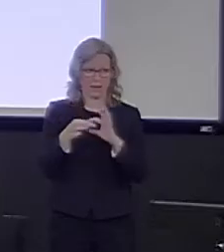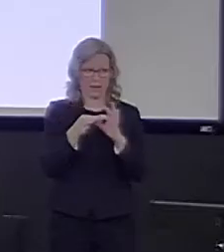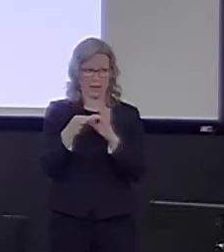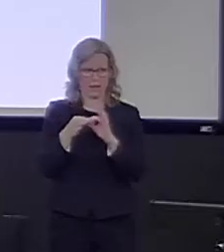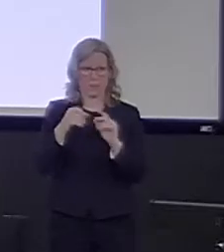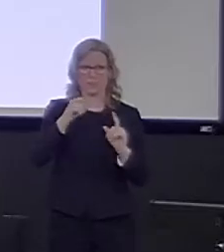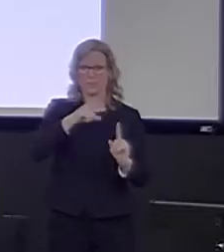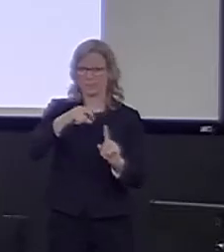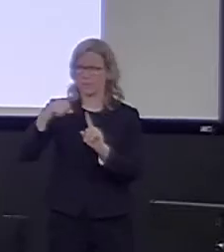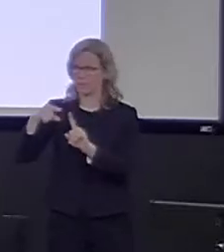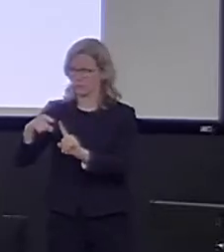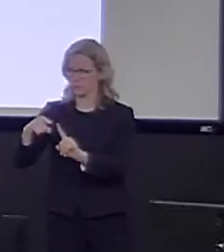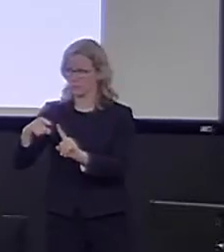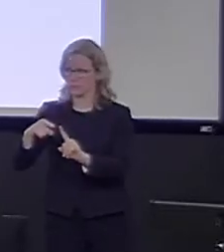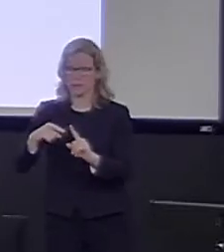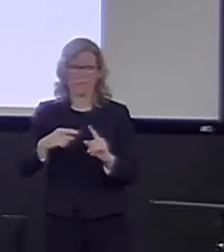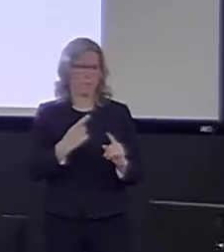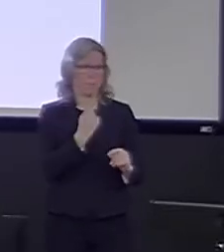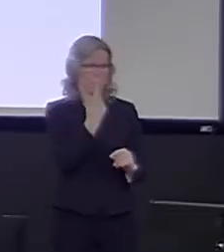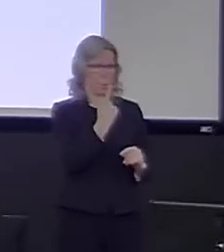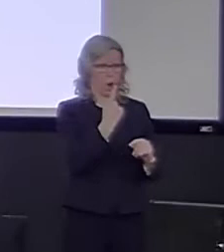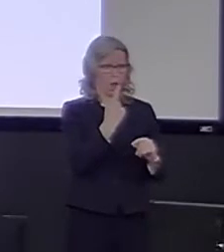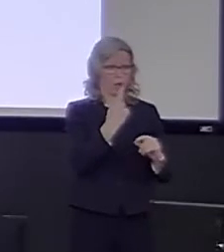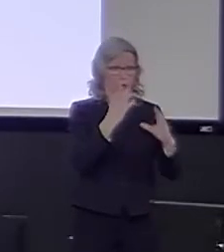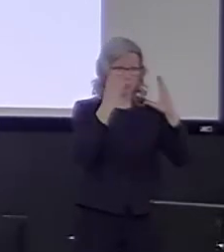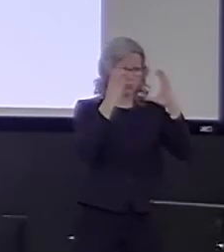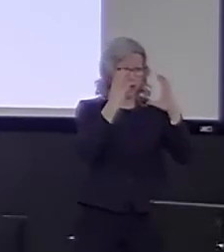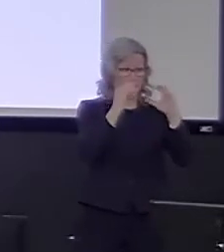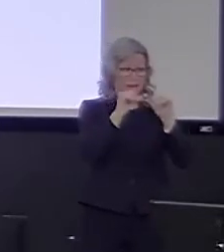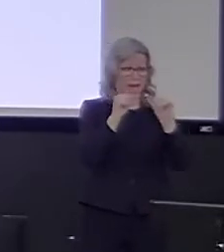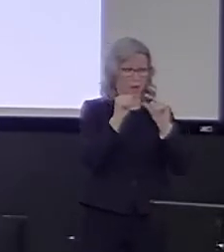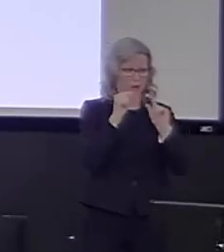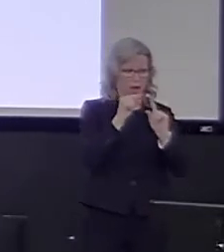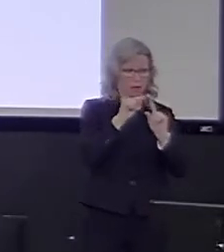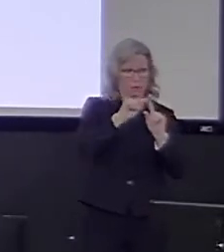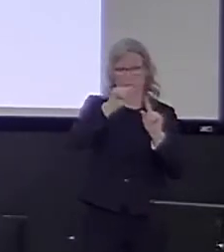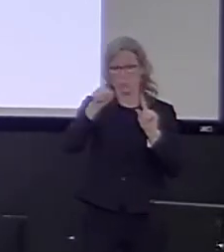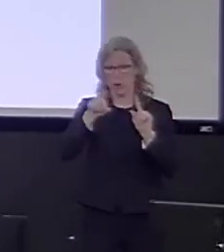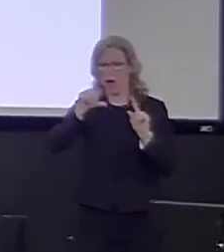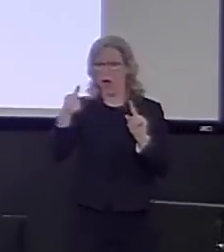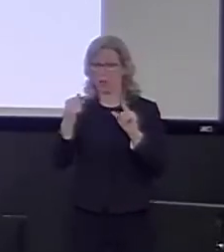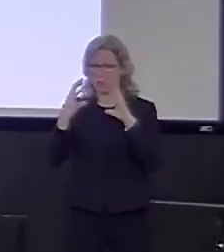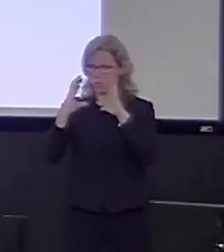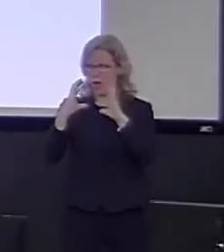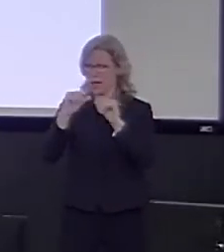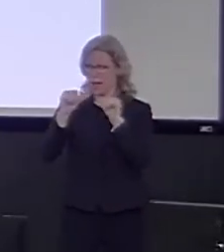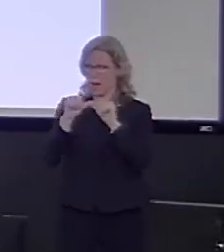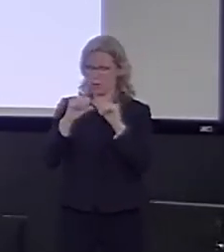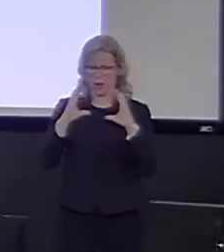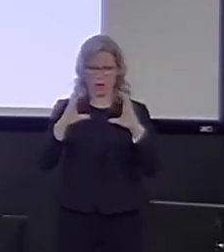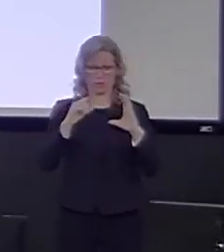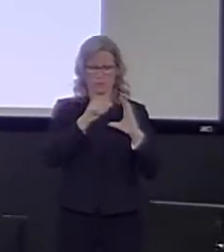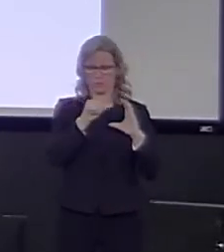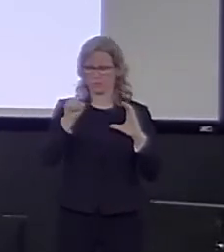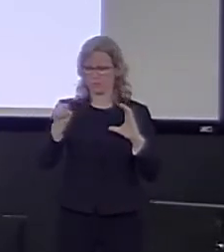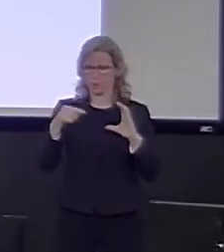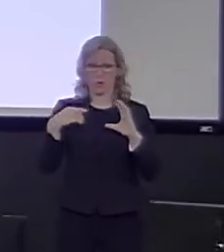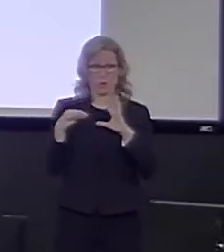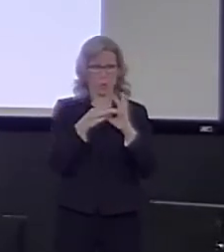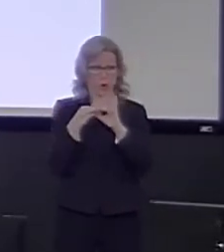from one brain area to another brain area by taking the signal from the region,